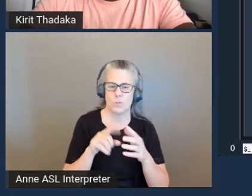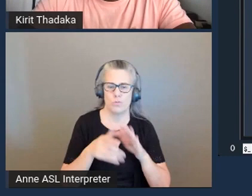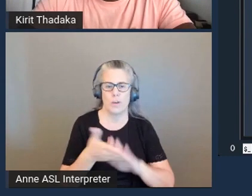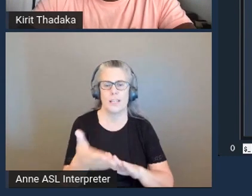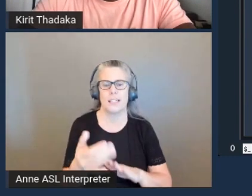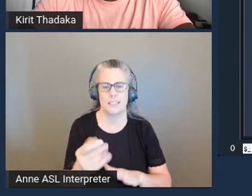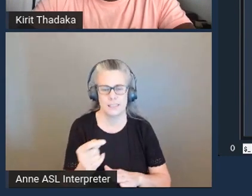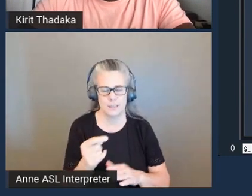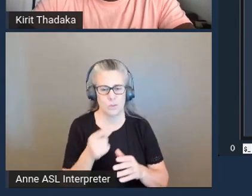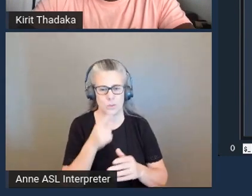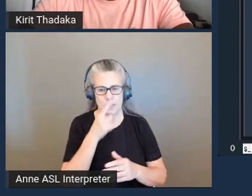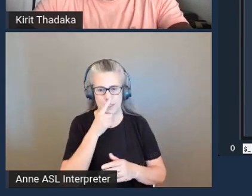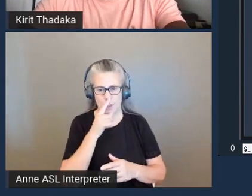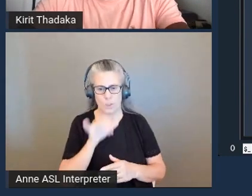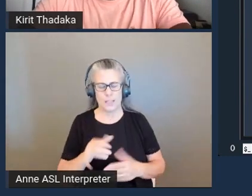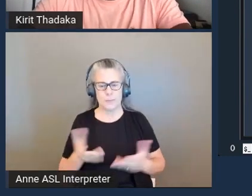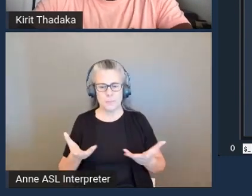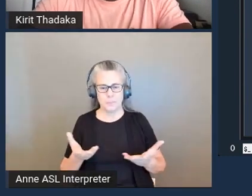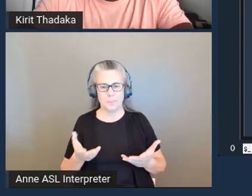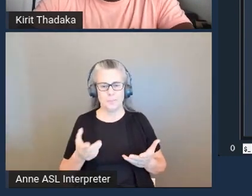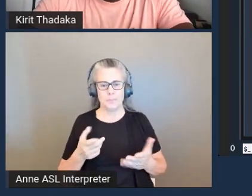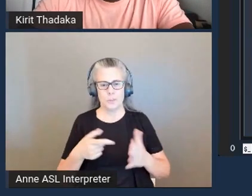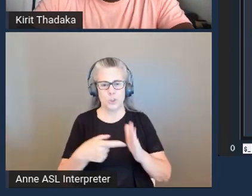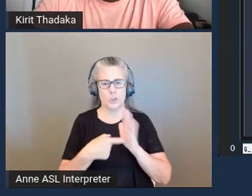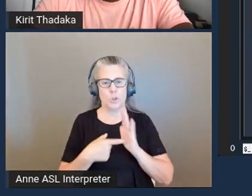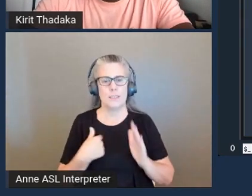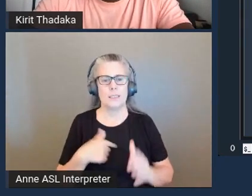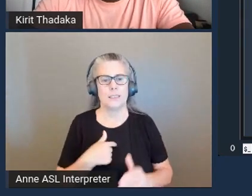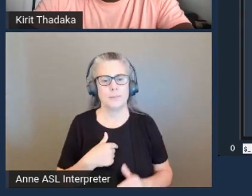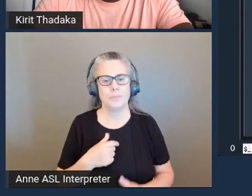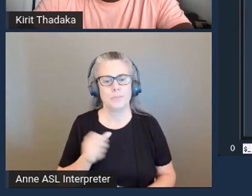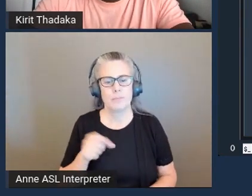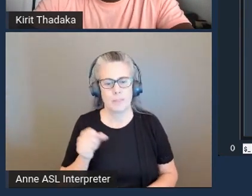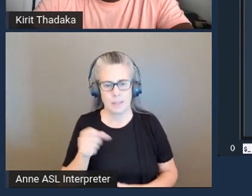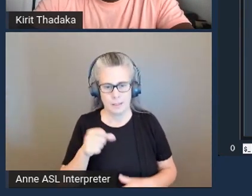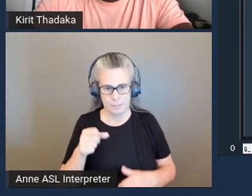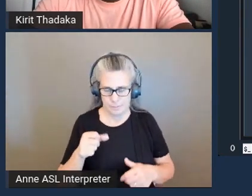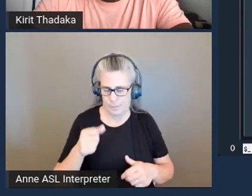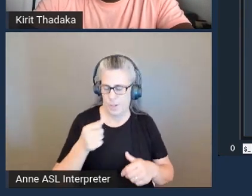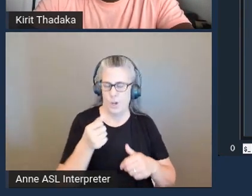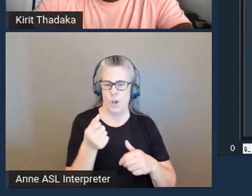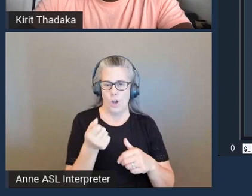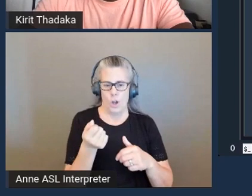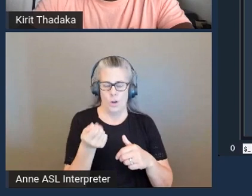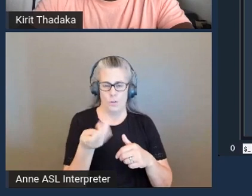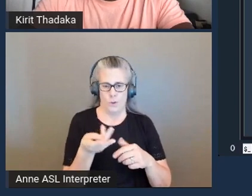Right, so a couple of ways you can do that. Either here in the SDK,